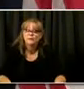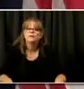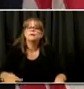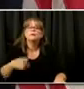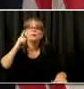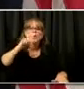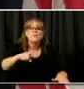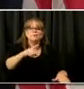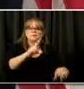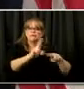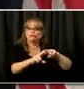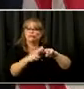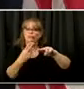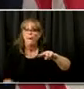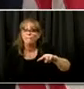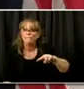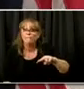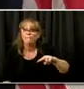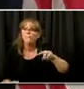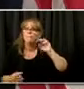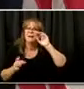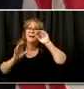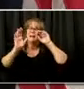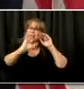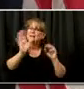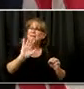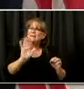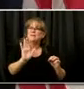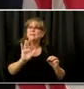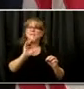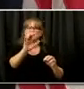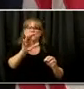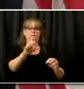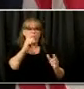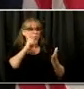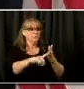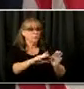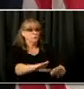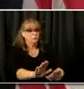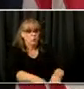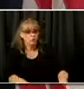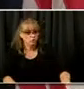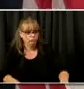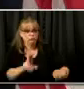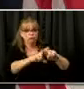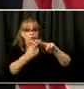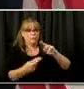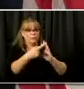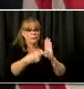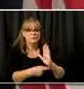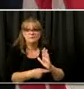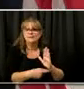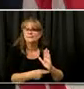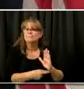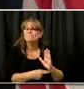that concerns me greatly that concerns me greatly um even if in-person attendance isn't for you